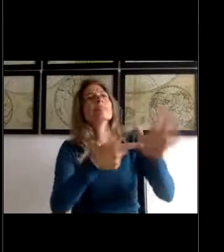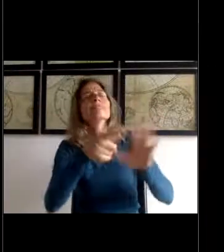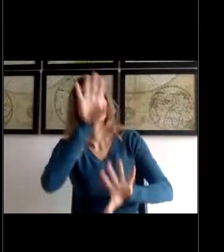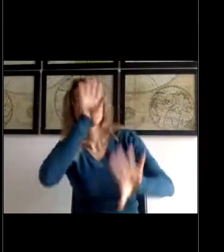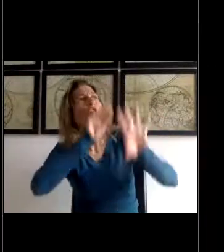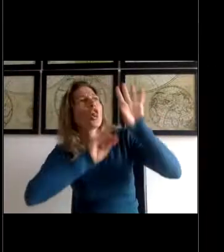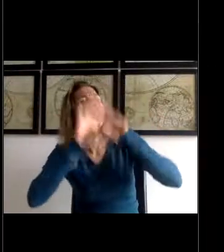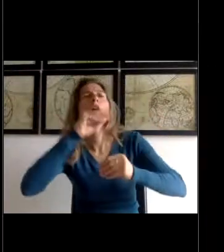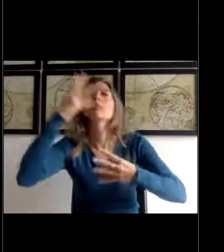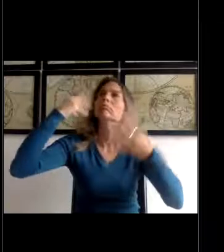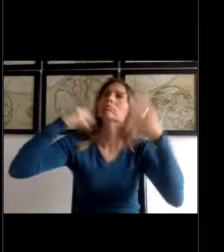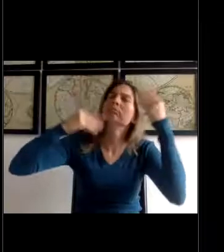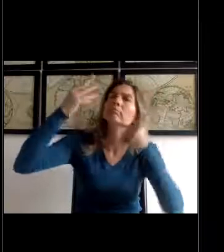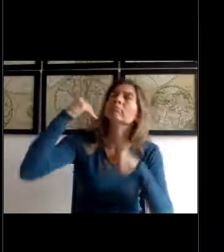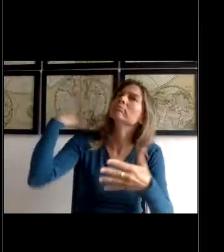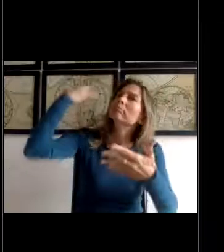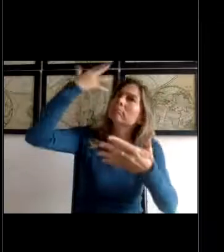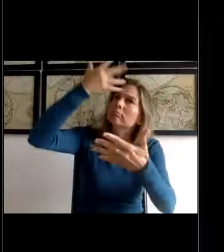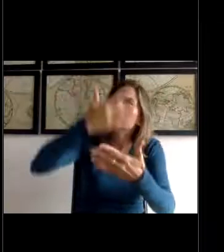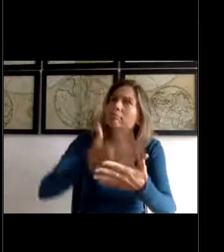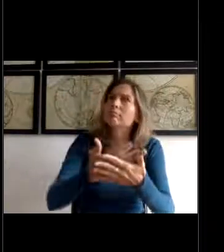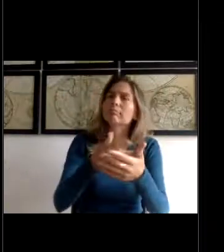that will be relevant to all sending organisations.